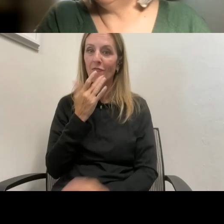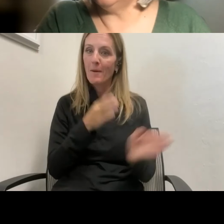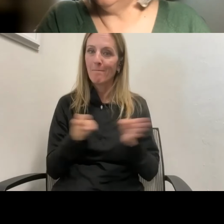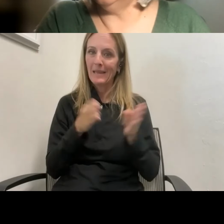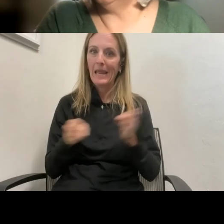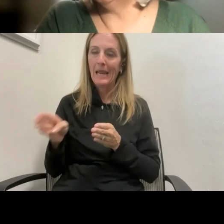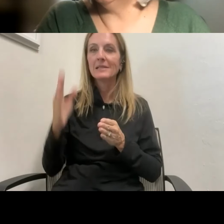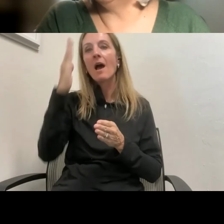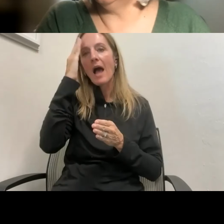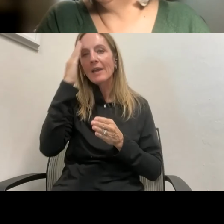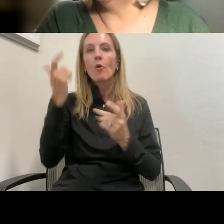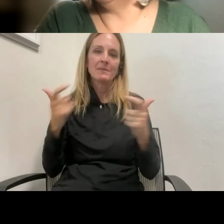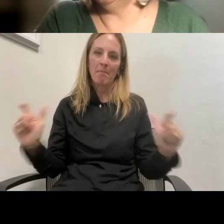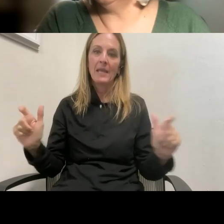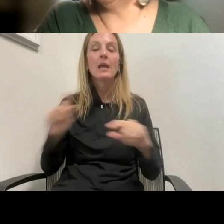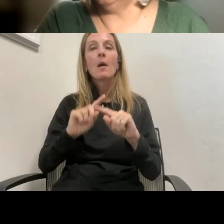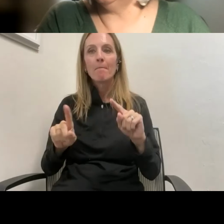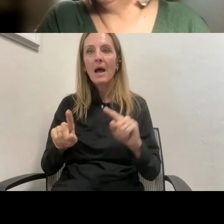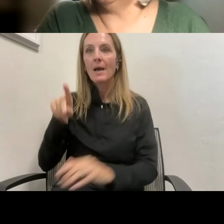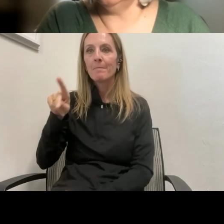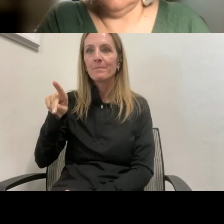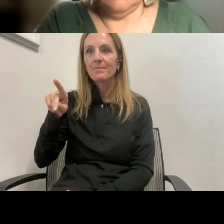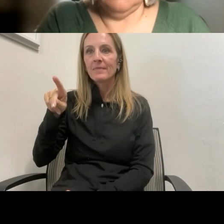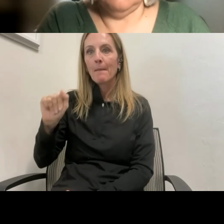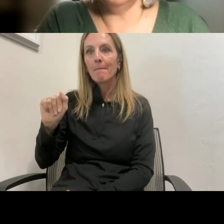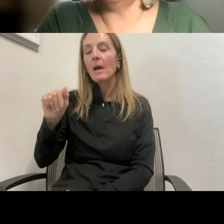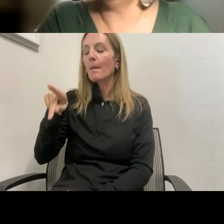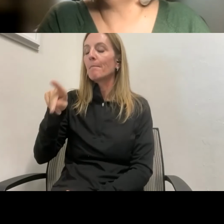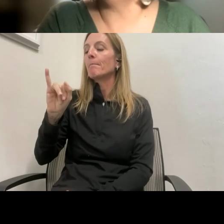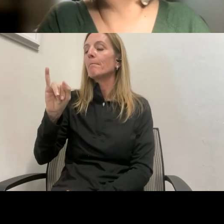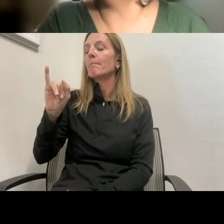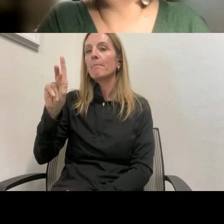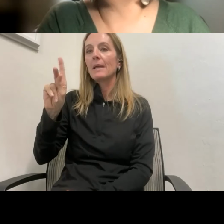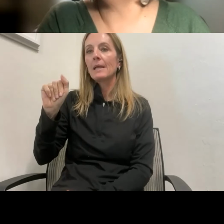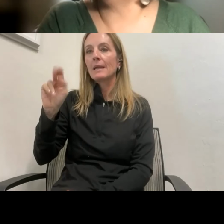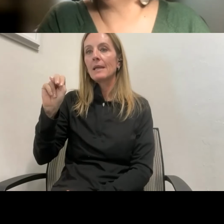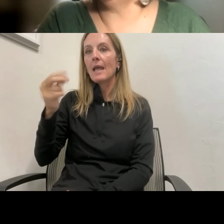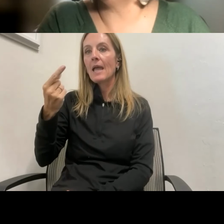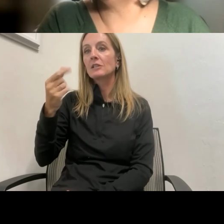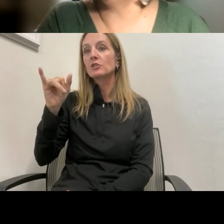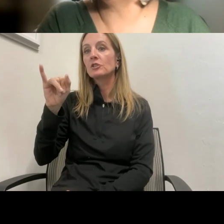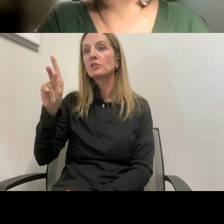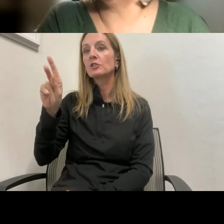plan is the Pikangikum health plan and Beringia community planners did this work